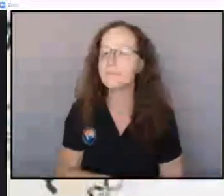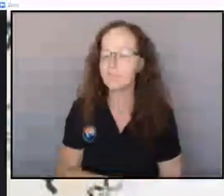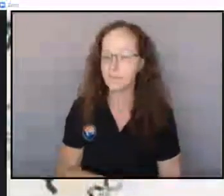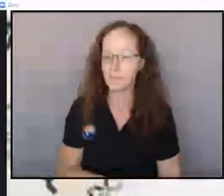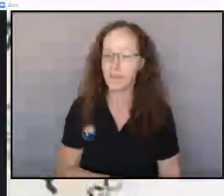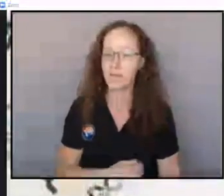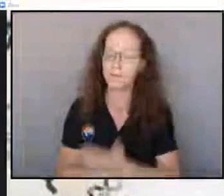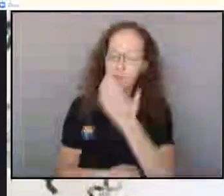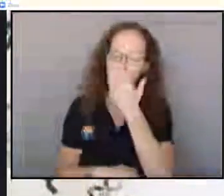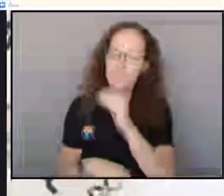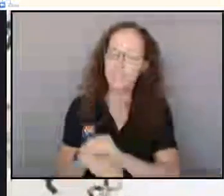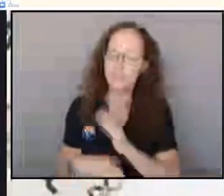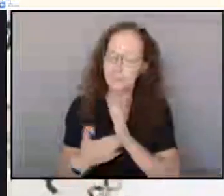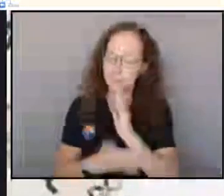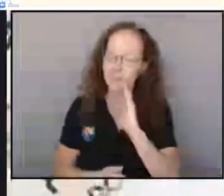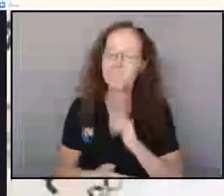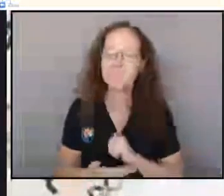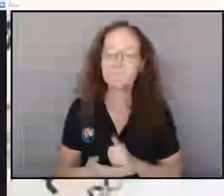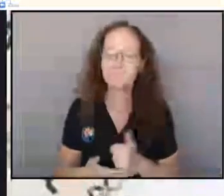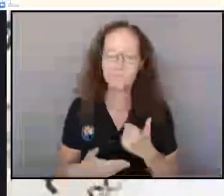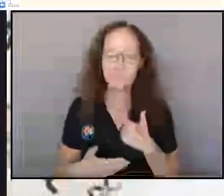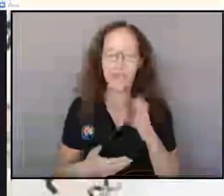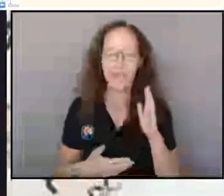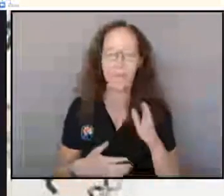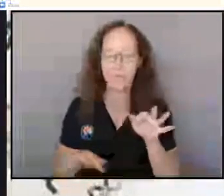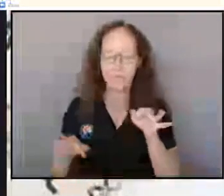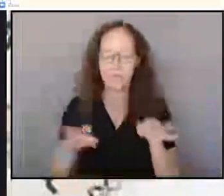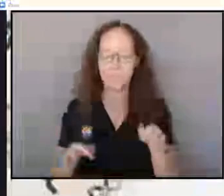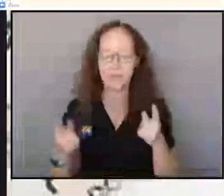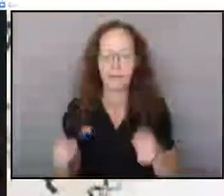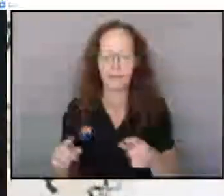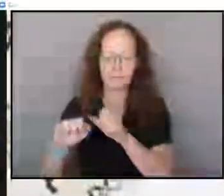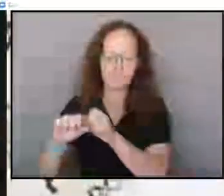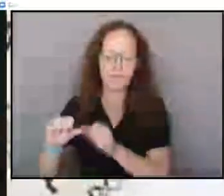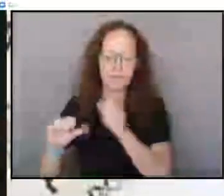ALL RIGHT, GOOD EVENING. I'M GOING OVER THE SOUTH ZONE OF THE FIRE.